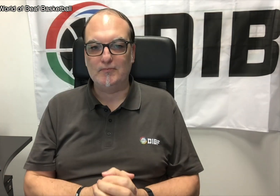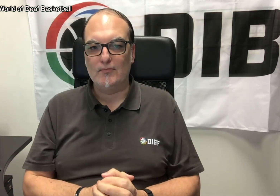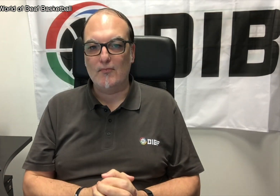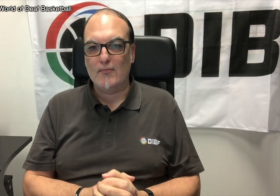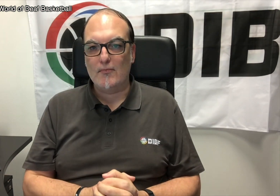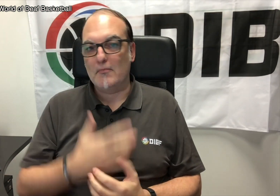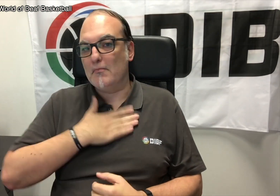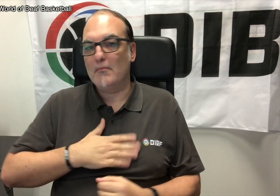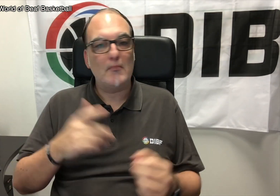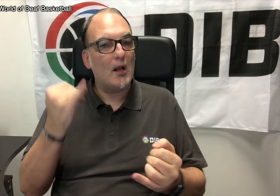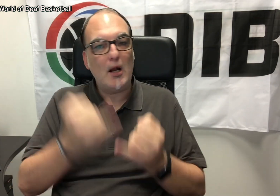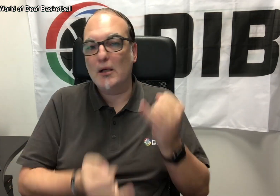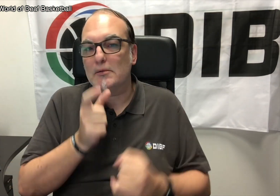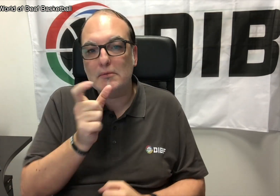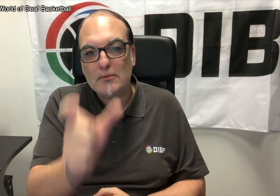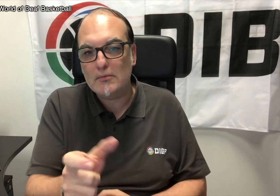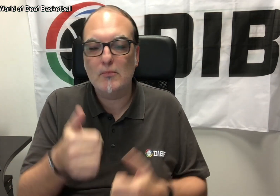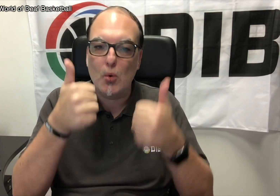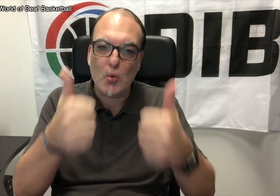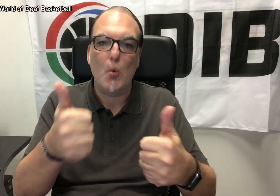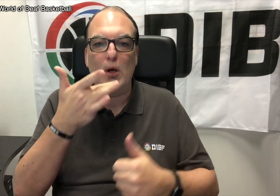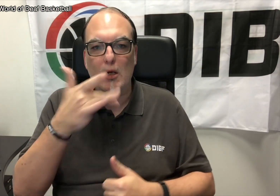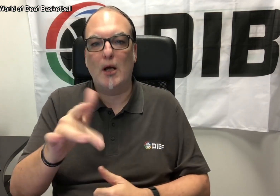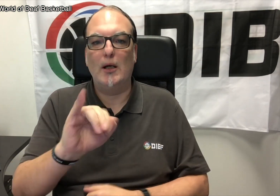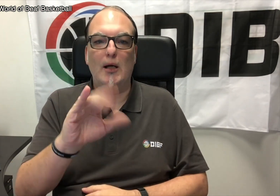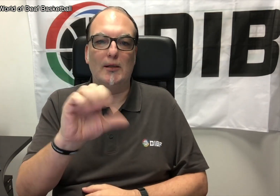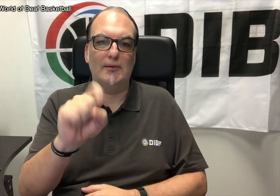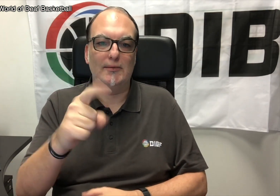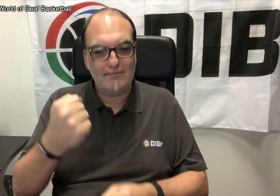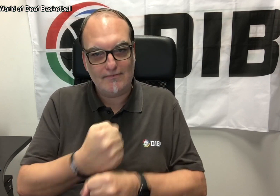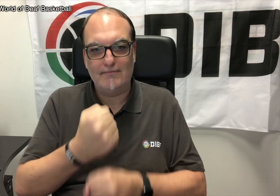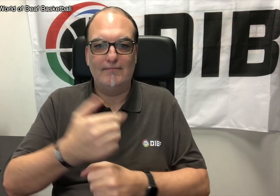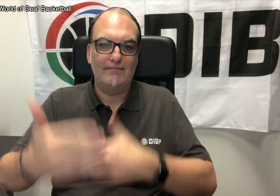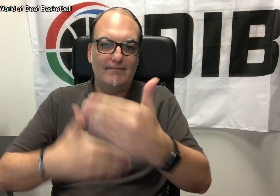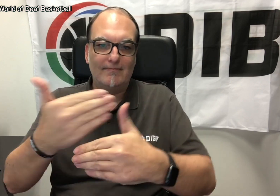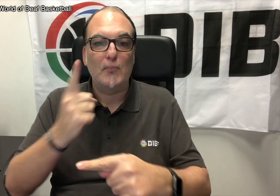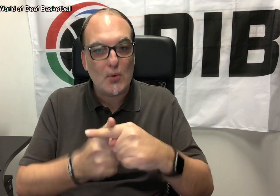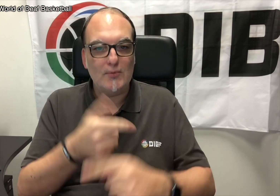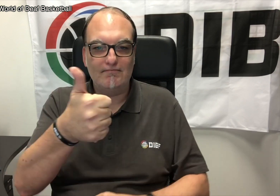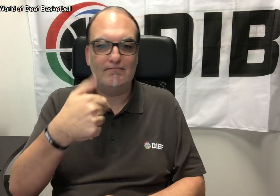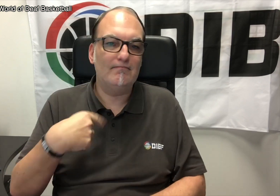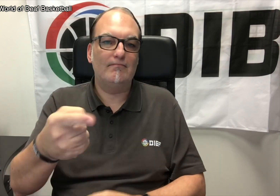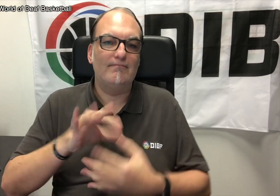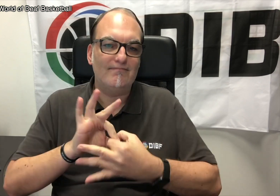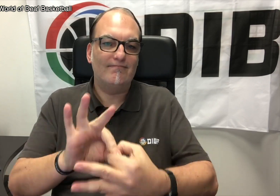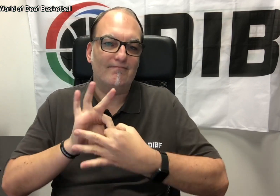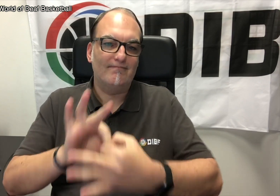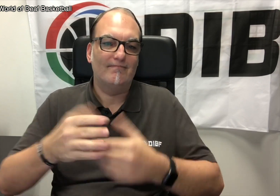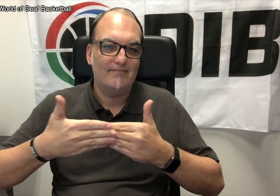I would like to say in conclusion - Good Luck to ICSD in its work and positive relations going forward.